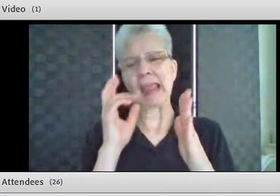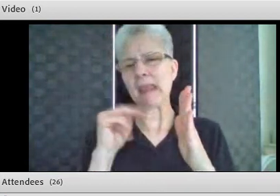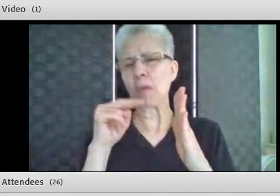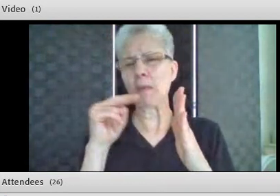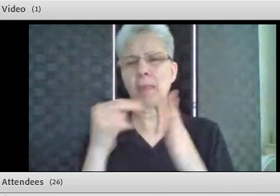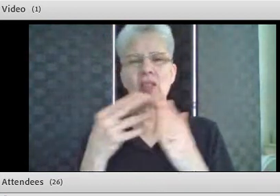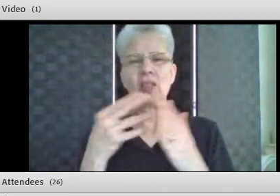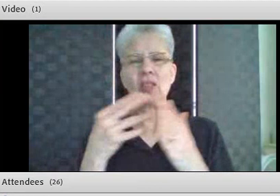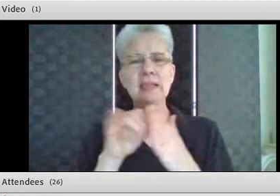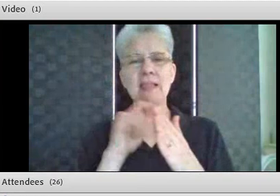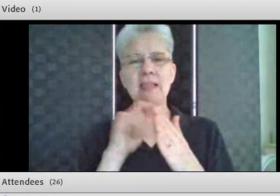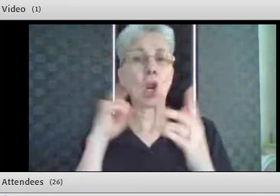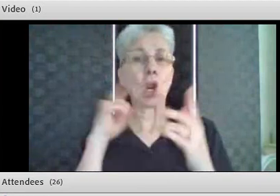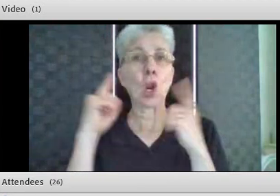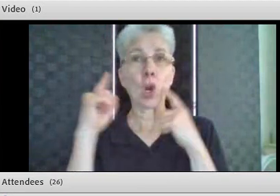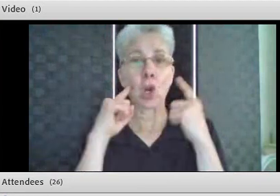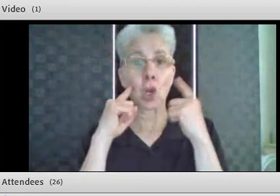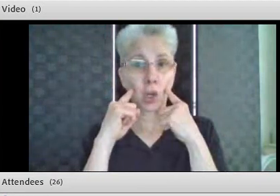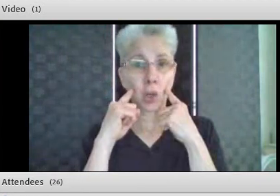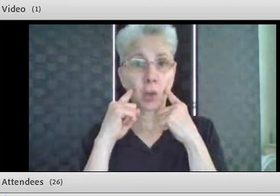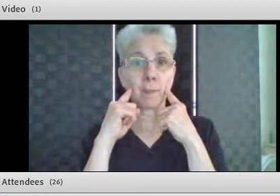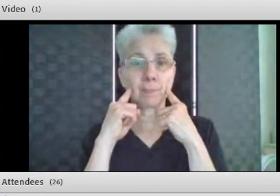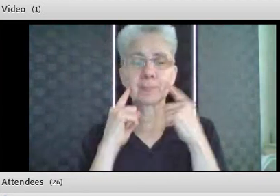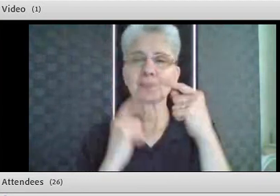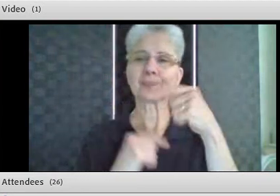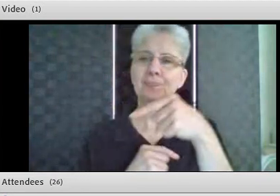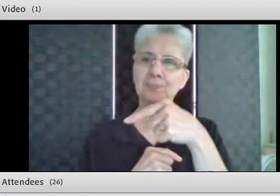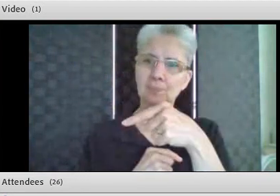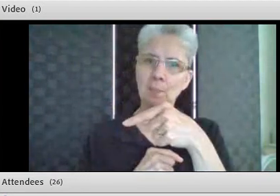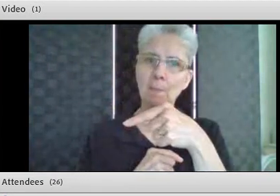and Chrome Music Lab has an extension based on his art,